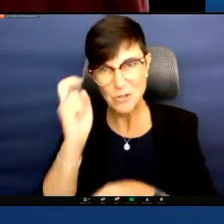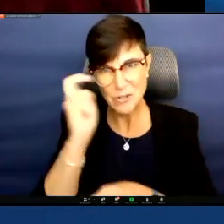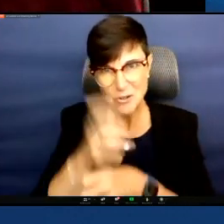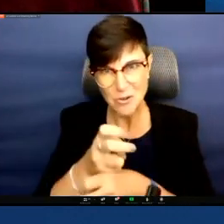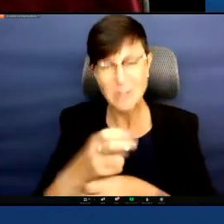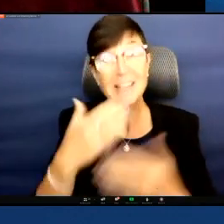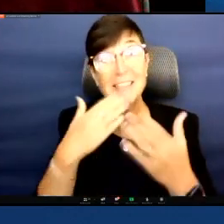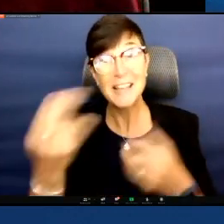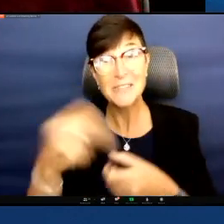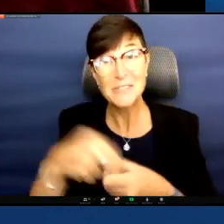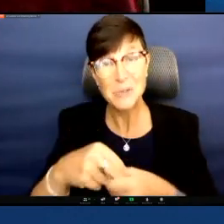Thanks, everybody.